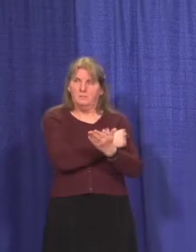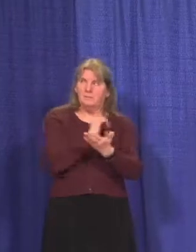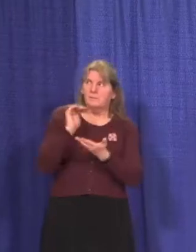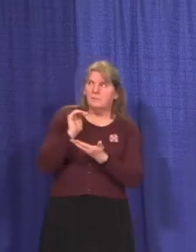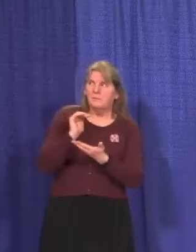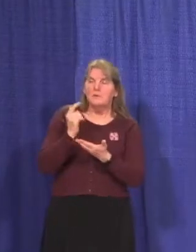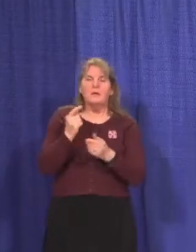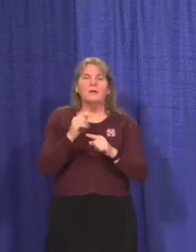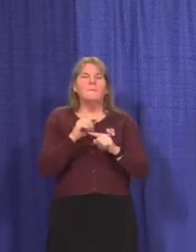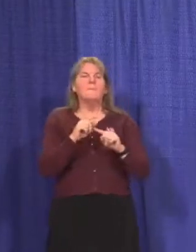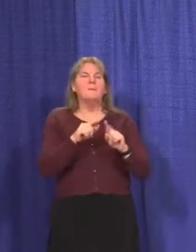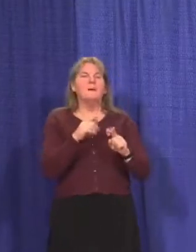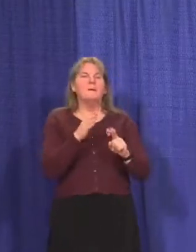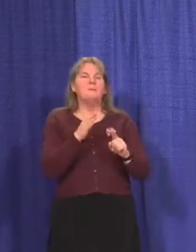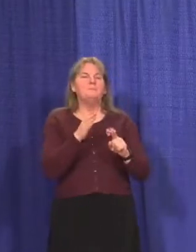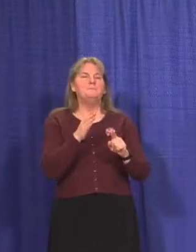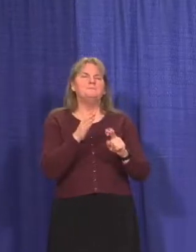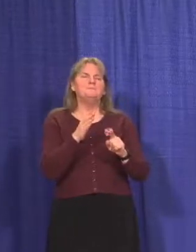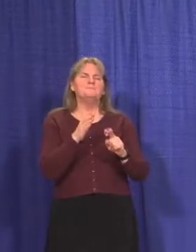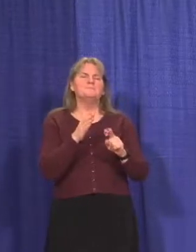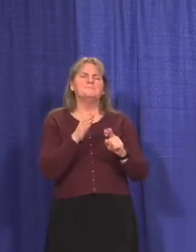and I want to say the overriding